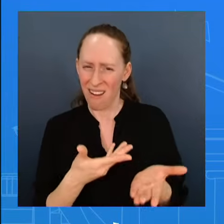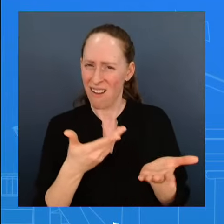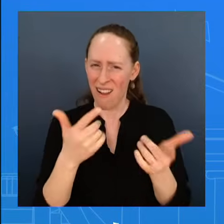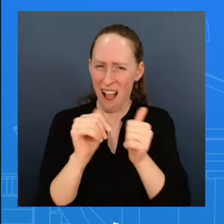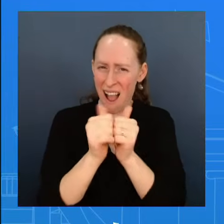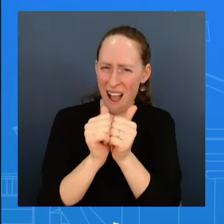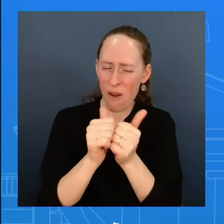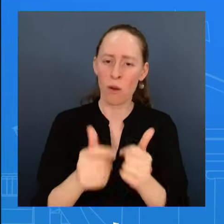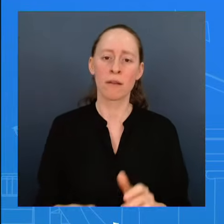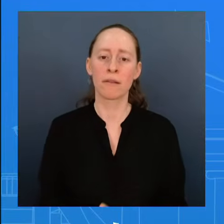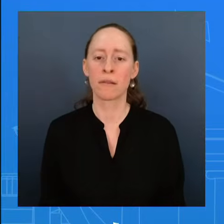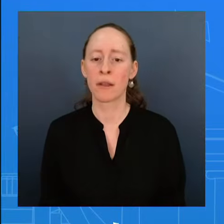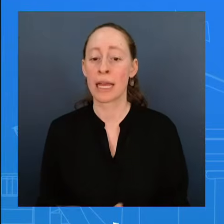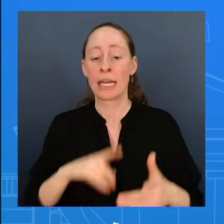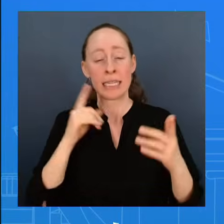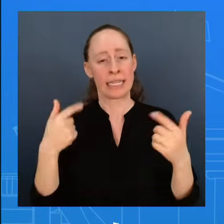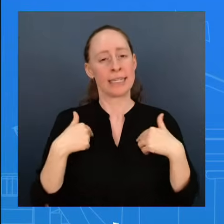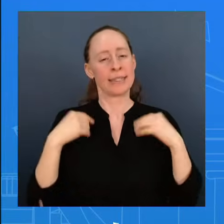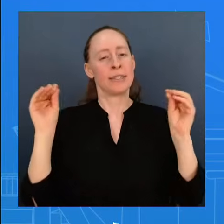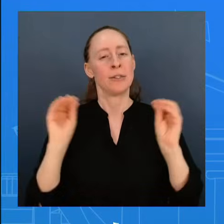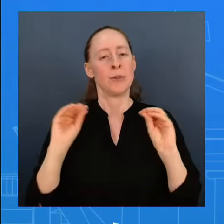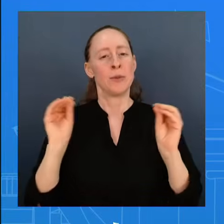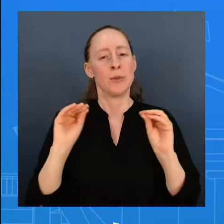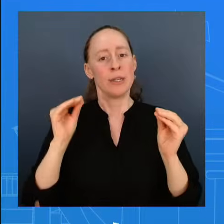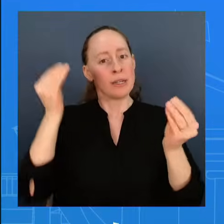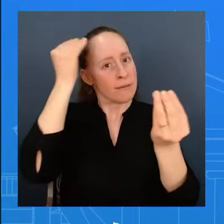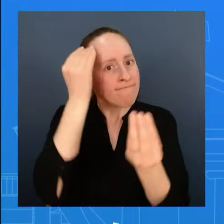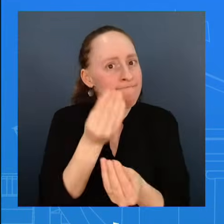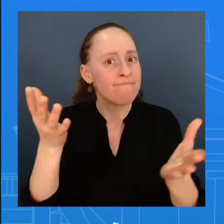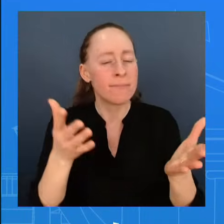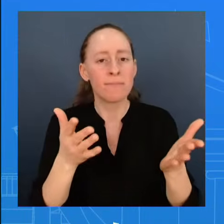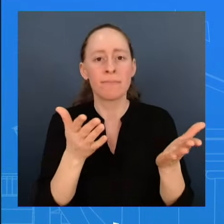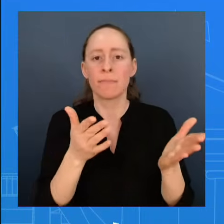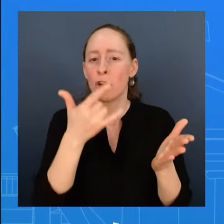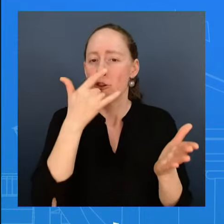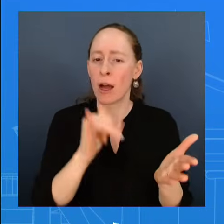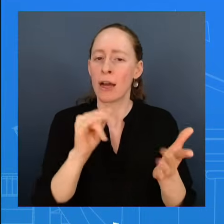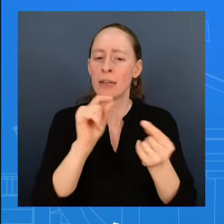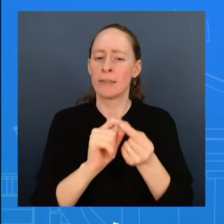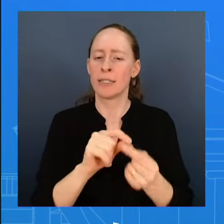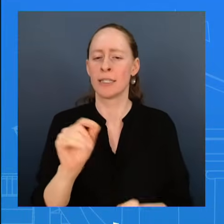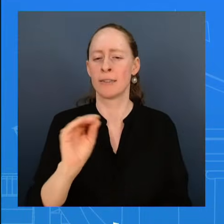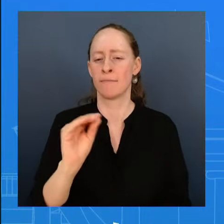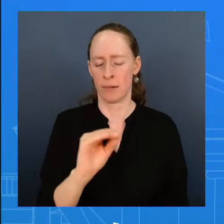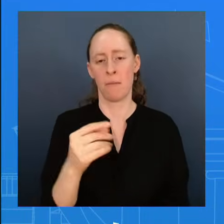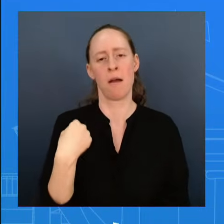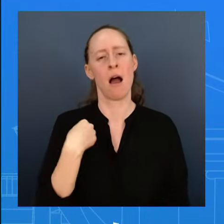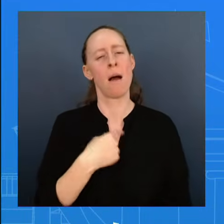But I do want to lay out a little bit and take a step back of what -- what we've been able to do since the beginning of the conflict.